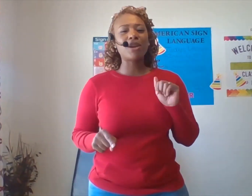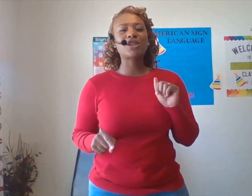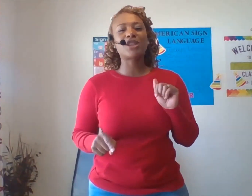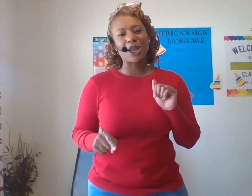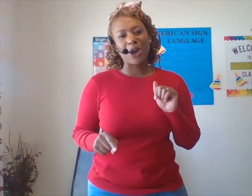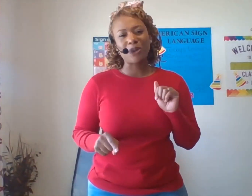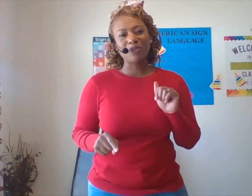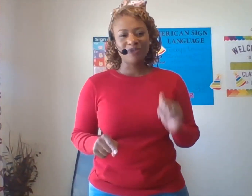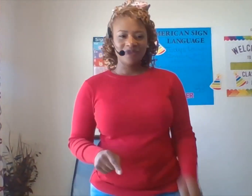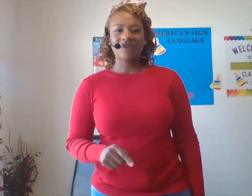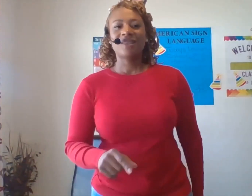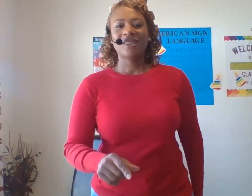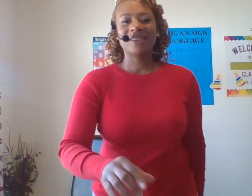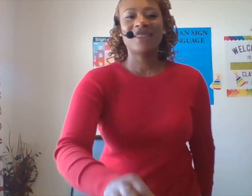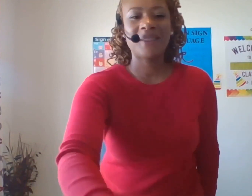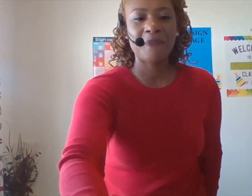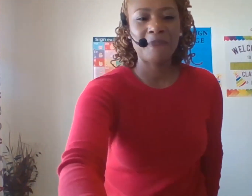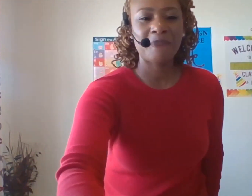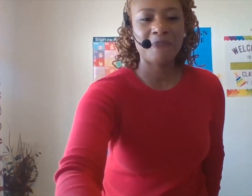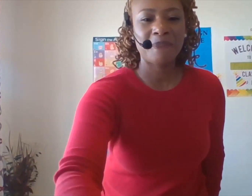much they know